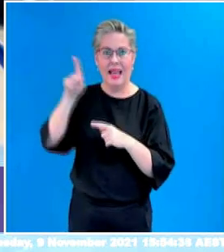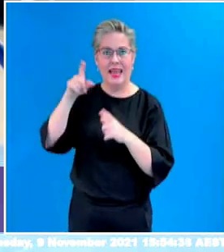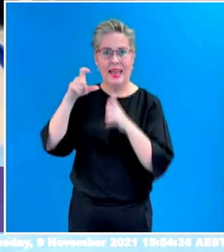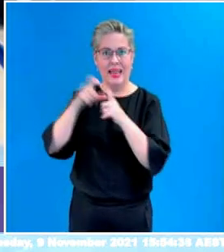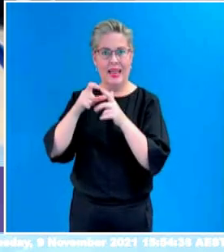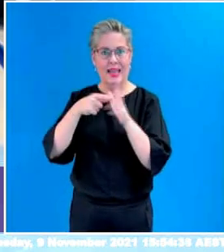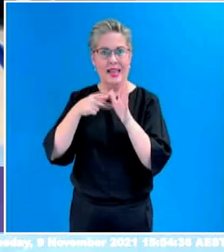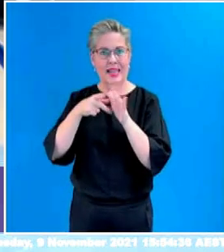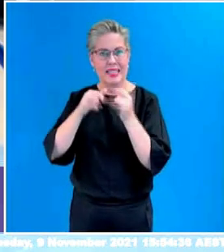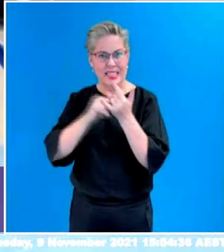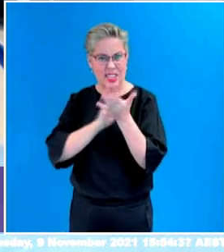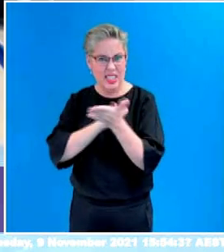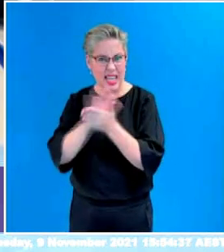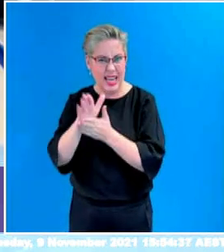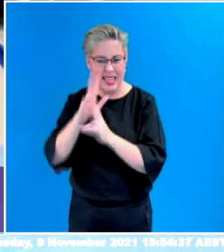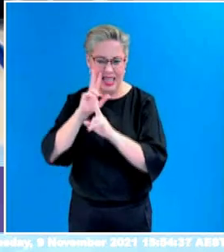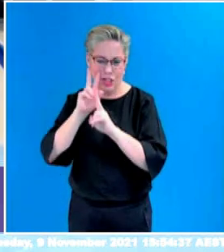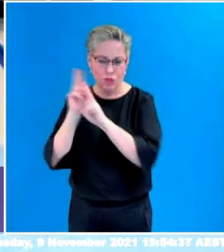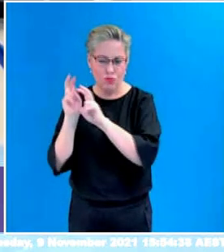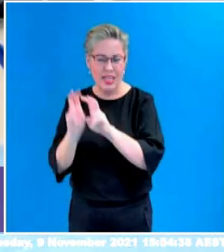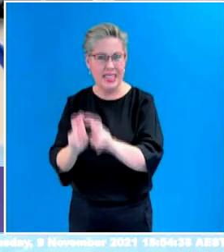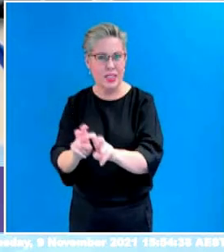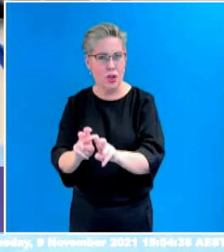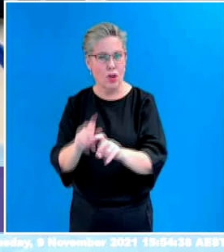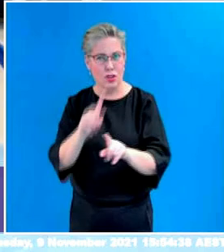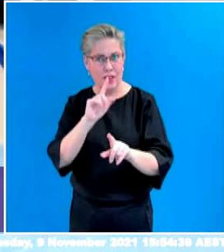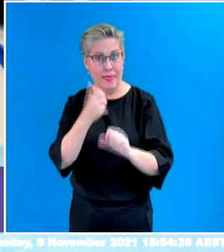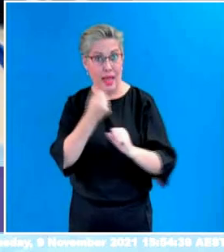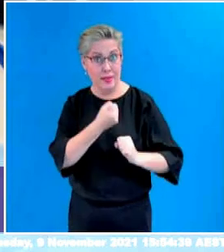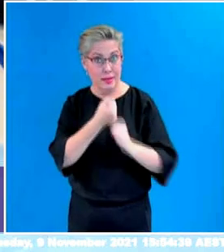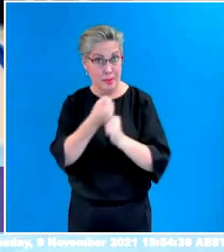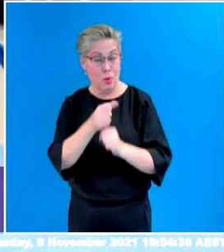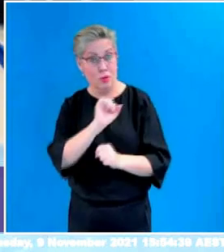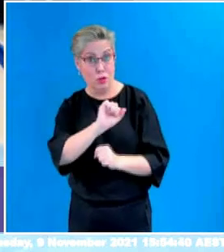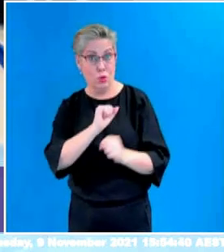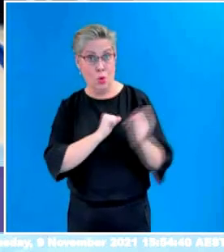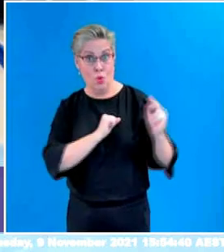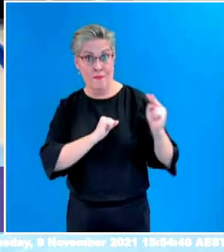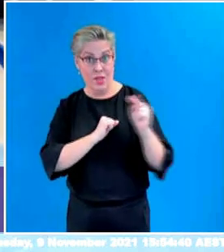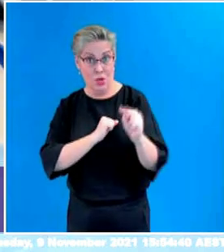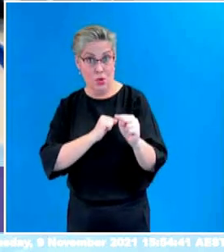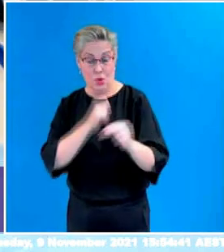I think that backs that up in the sense that there is little guidance